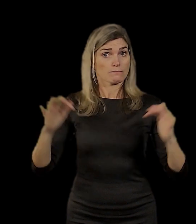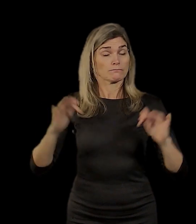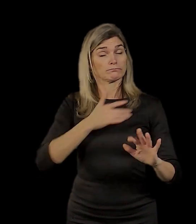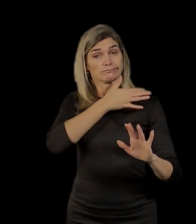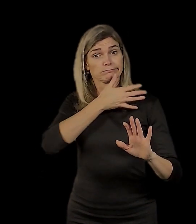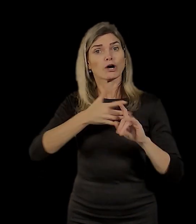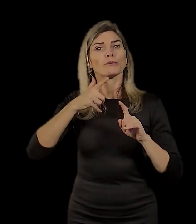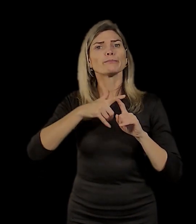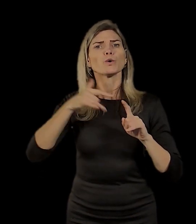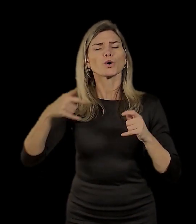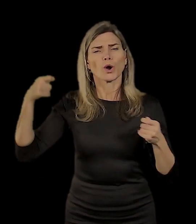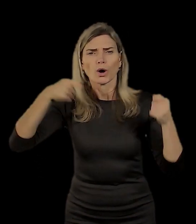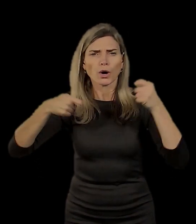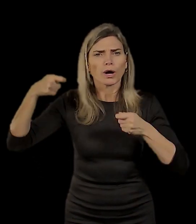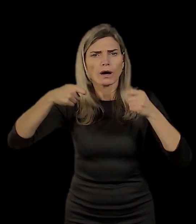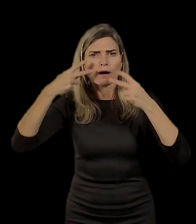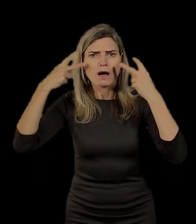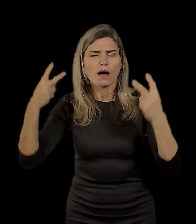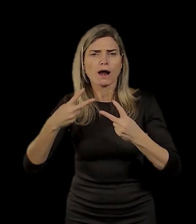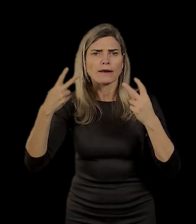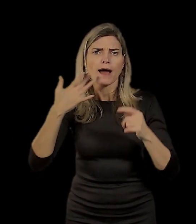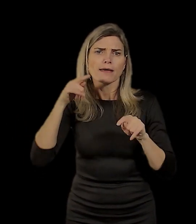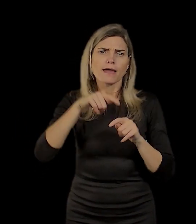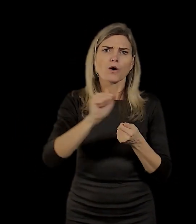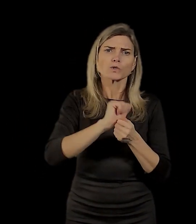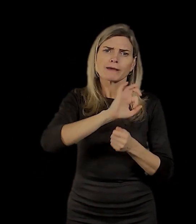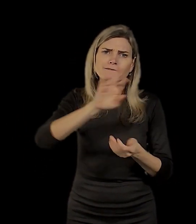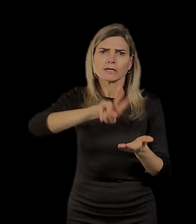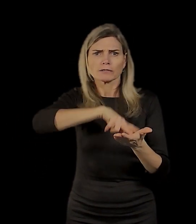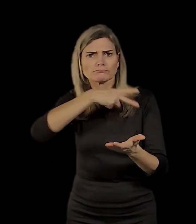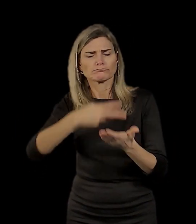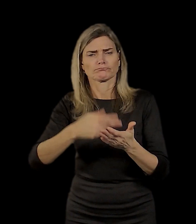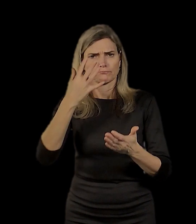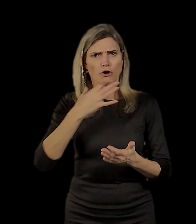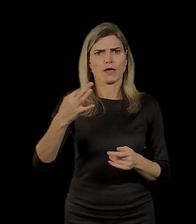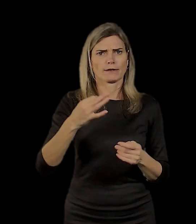So that a comprehensive conceptual material would be created that would say, when something